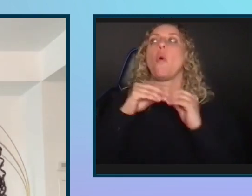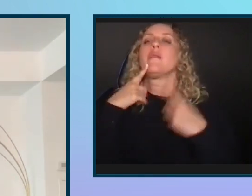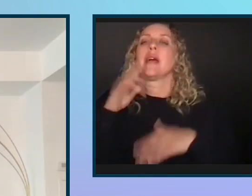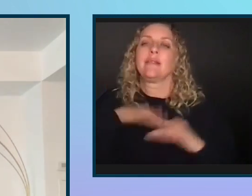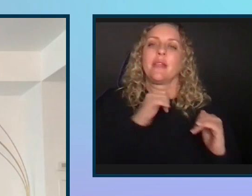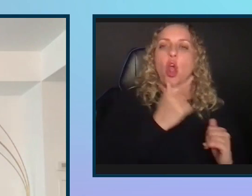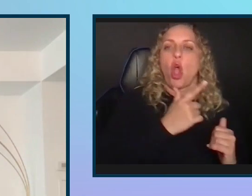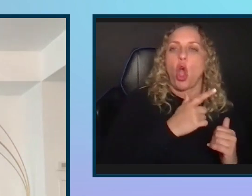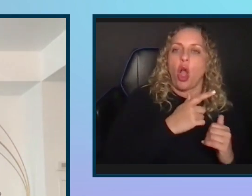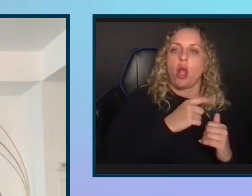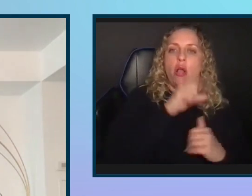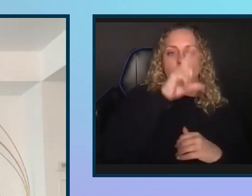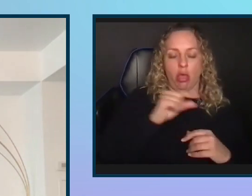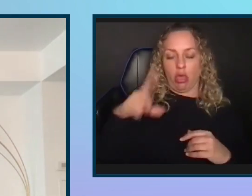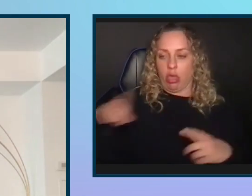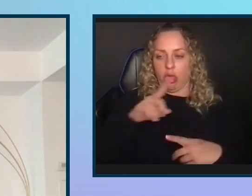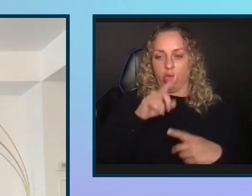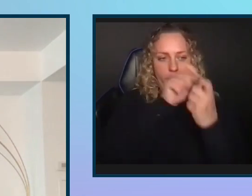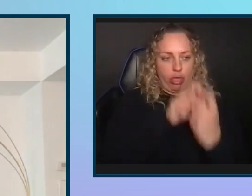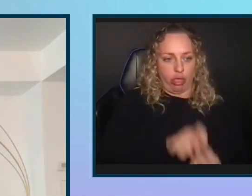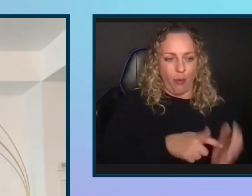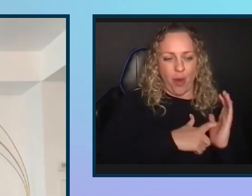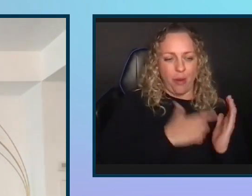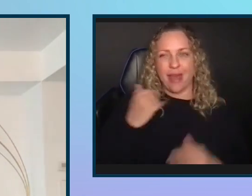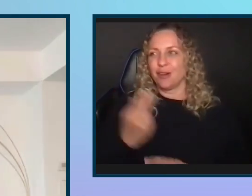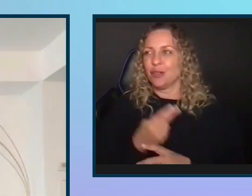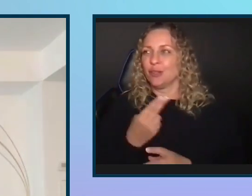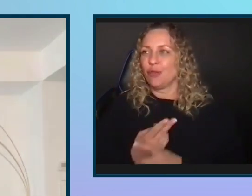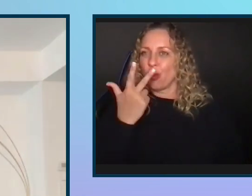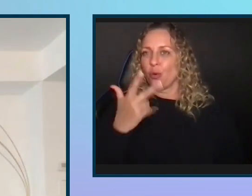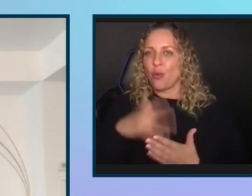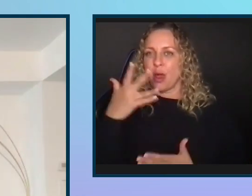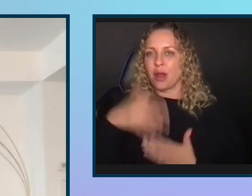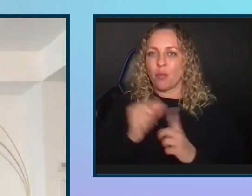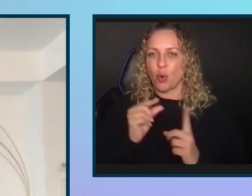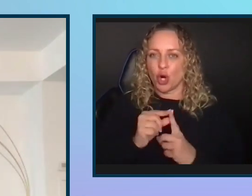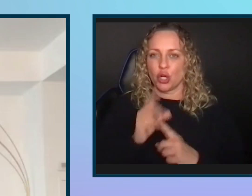like wild requirements that we use. So maybe we take a step back and even look at the requirements that we're looking at,